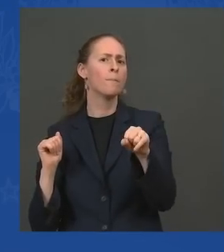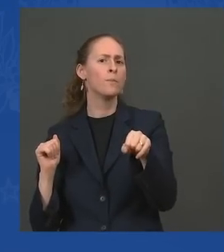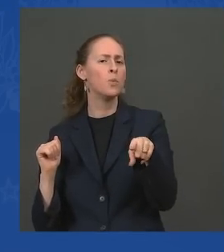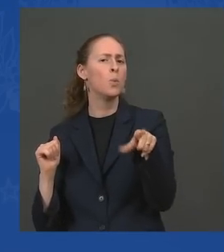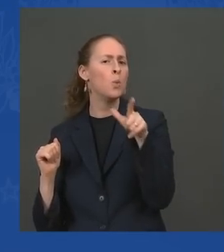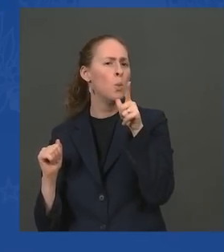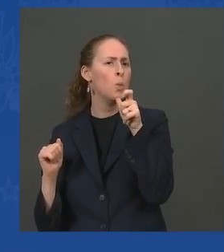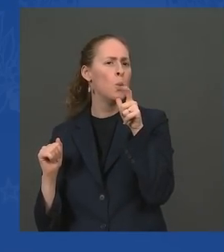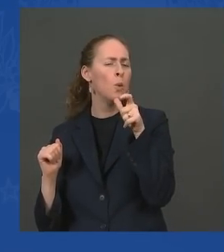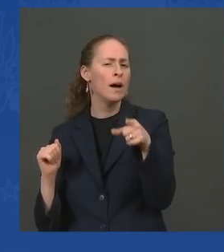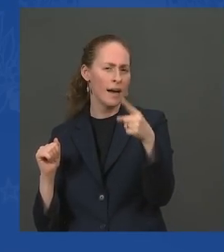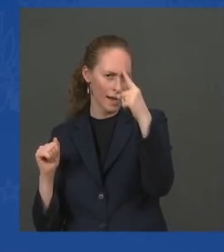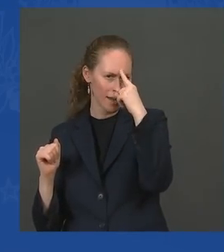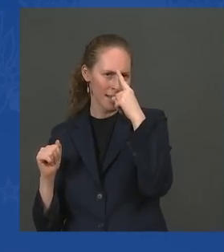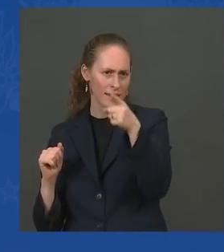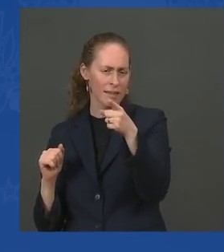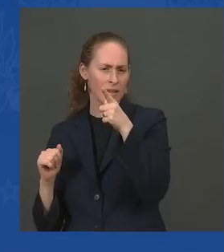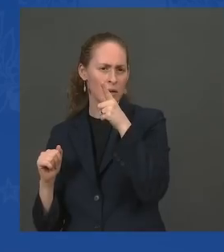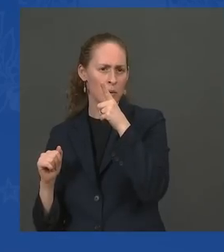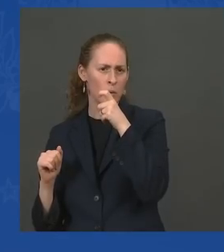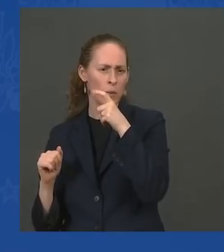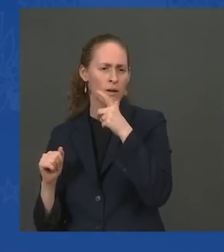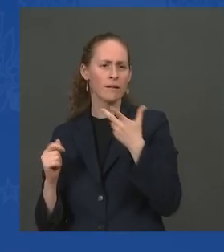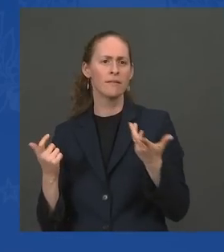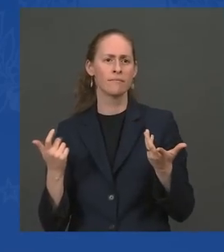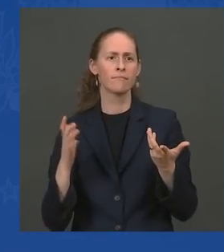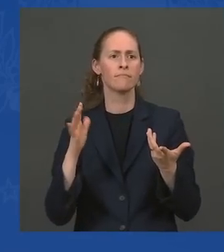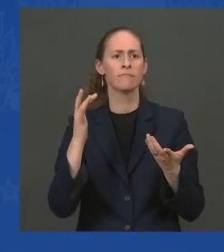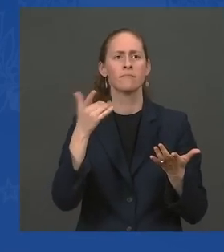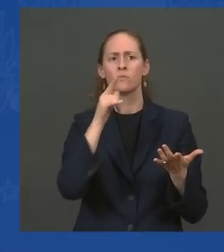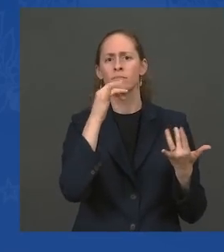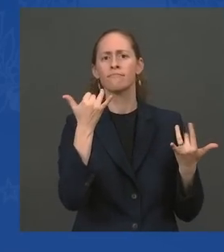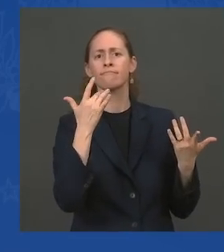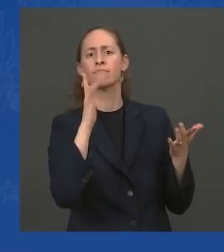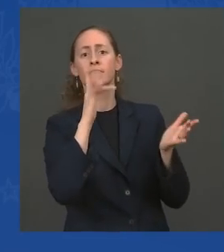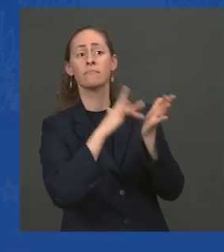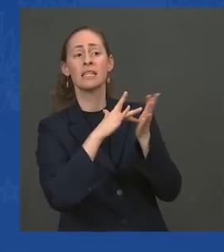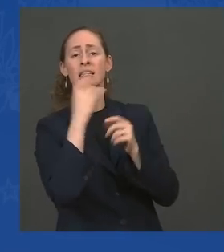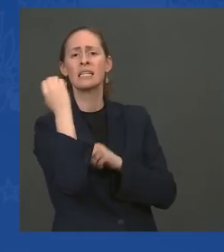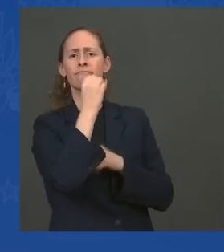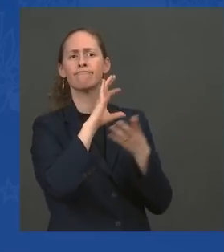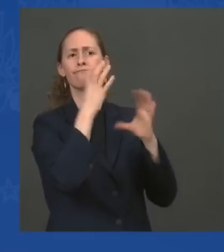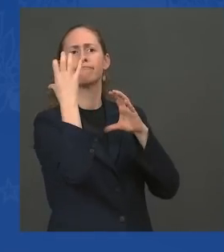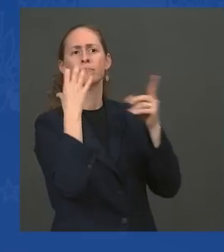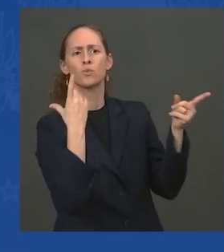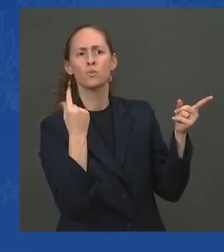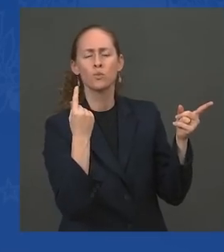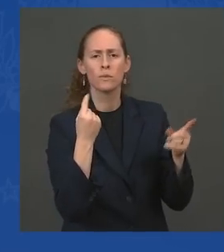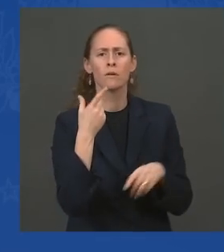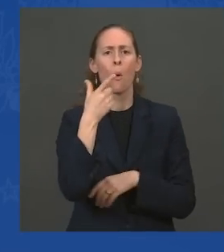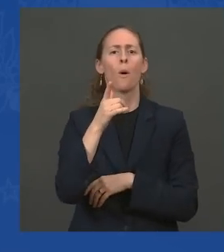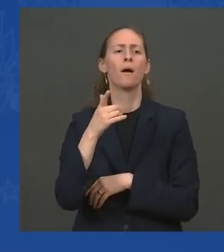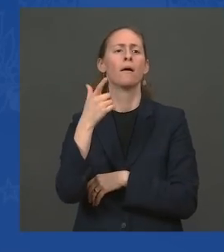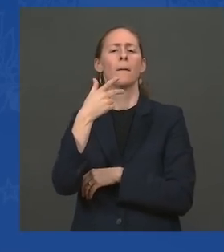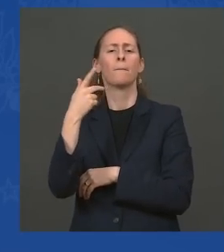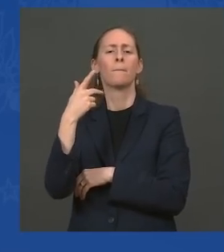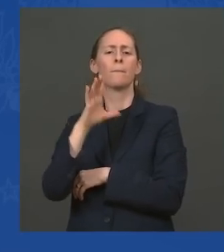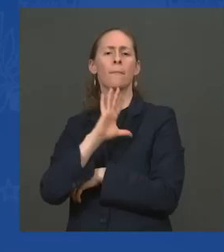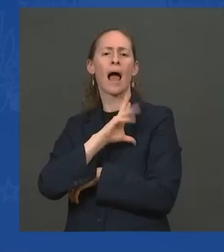Who else is going to deal with the Israeli-Palestinian issue? Who else is going to deal with all those issues that affect -- who else is going to be the nation that decides --